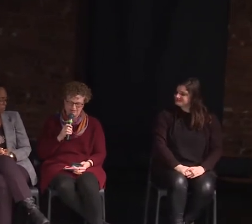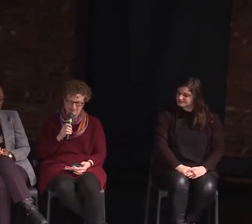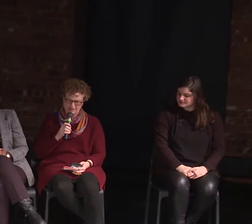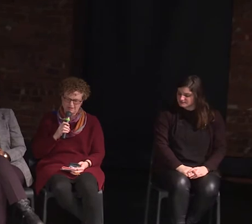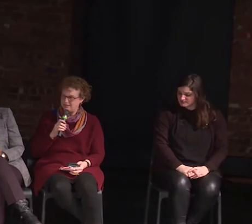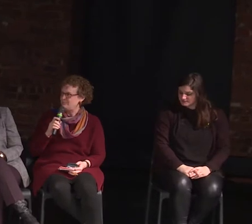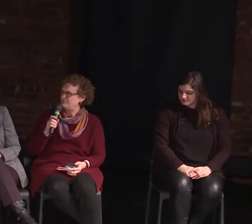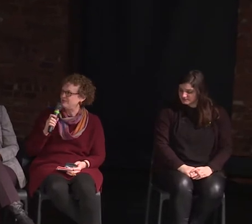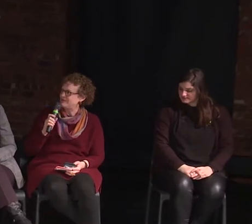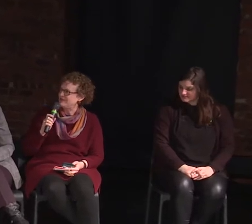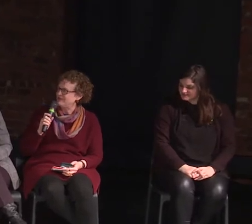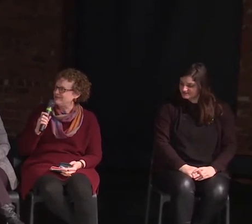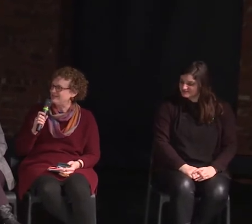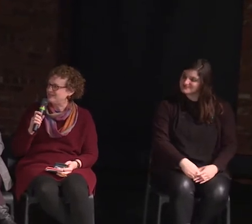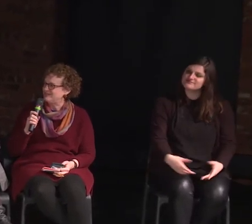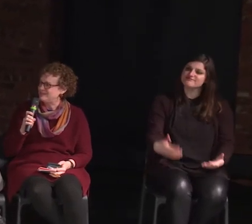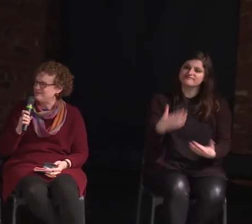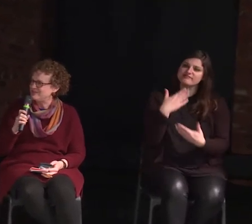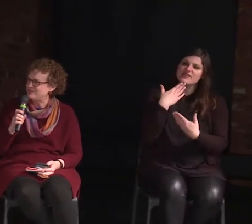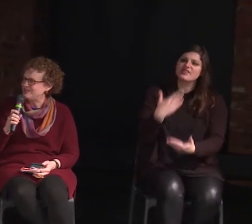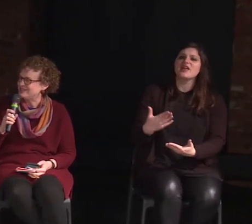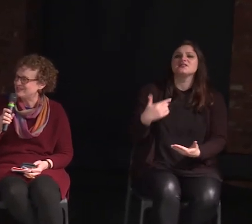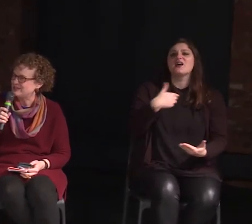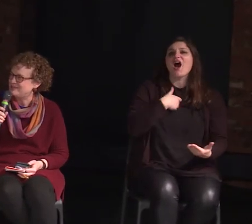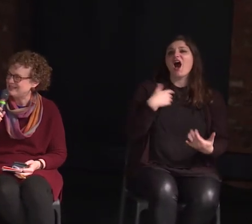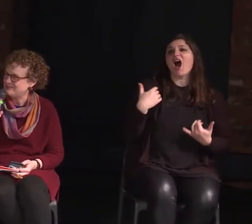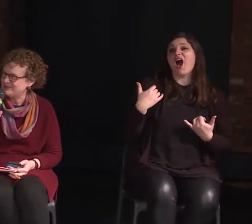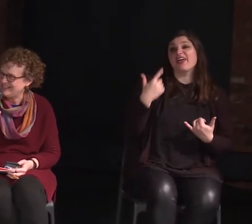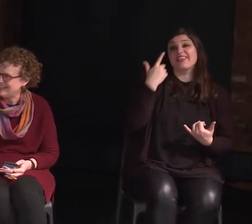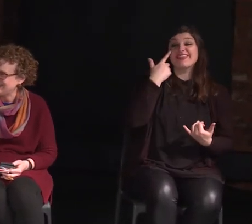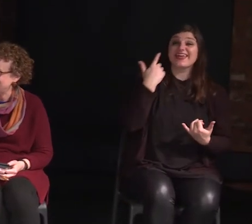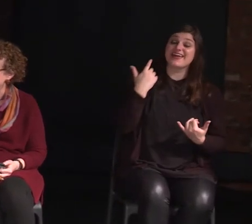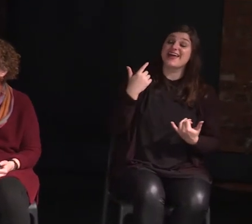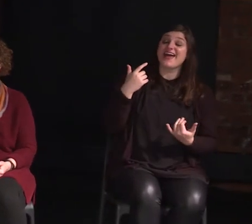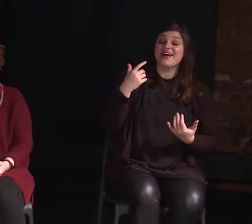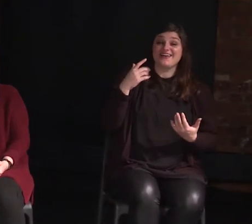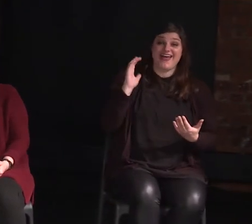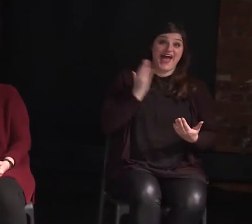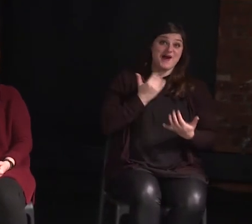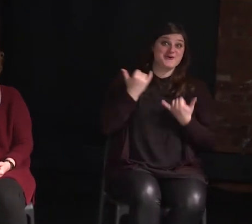I prefer to think about the current administration as little as possible and to take the longer